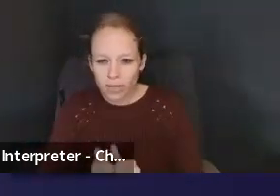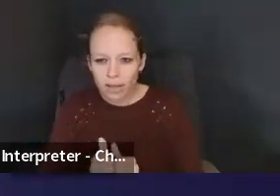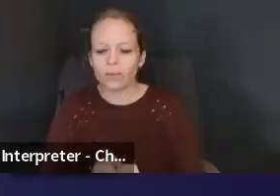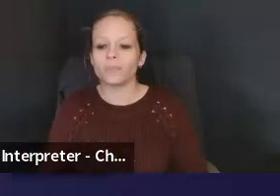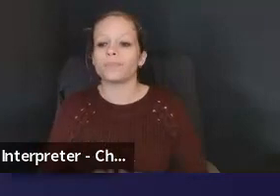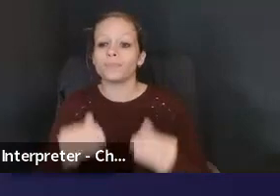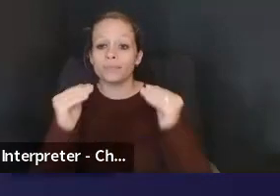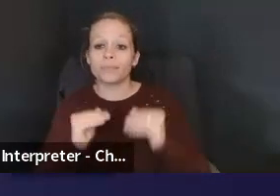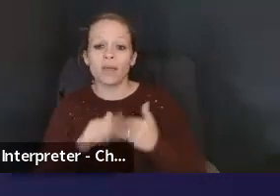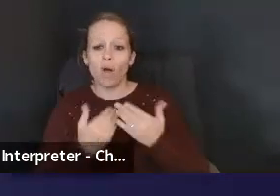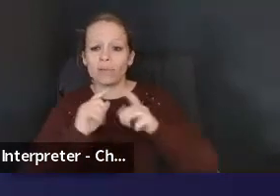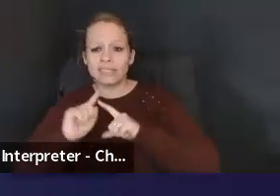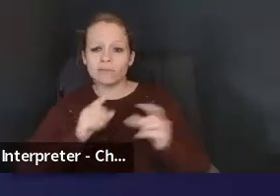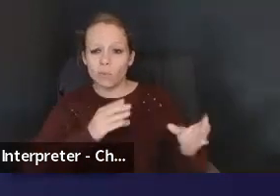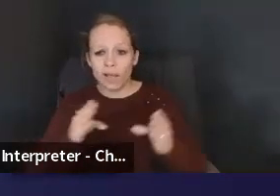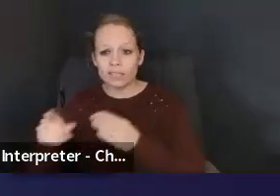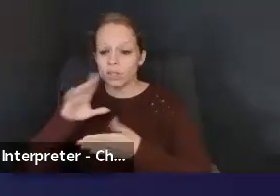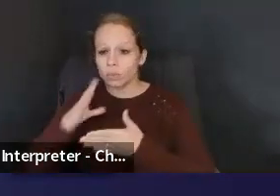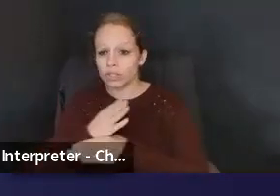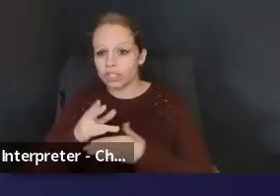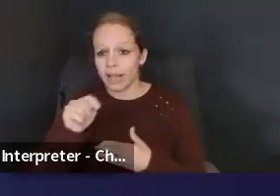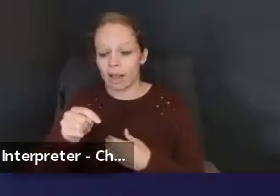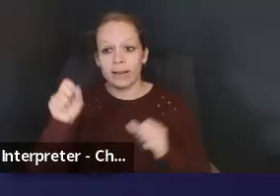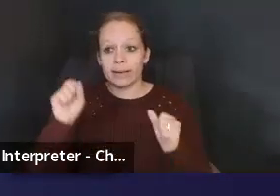all the different ways that you'll share it. You can do seminars. Are you going to do conferences?